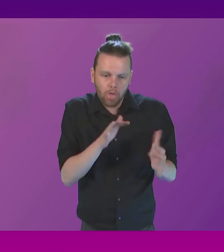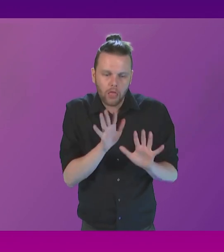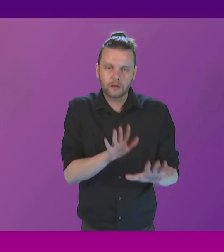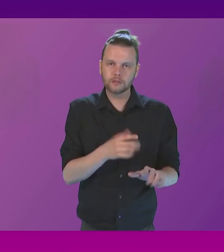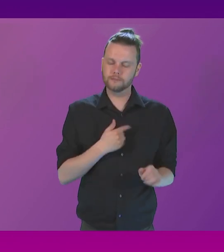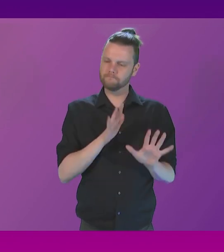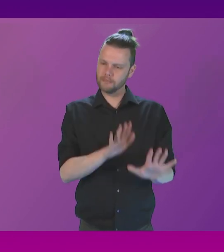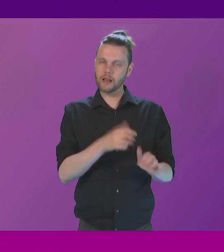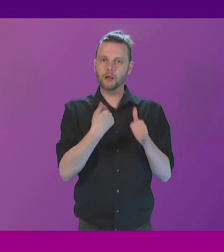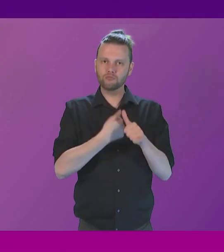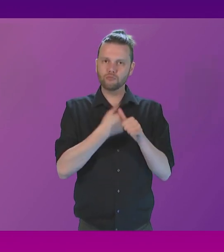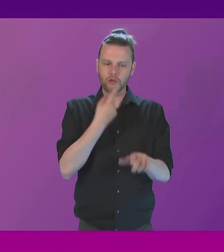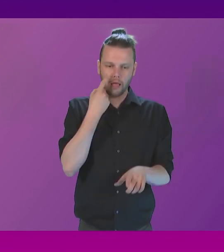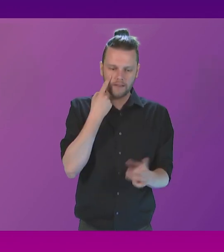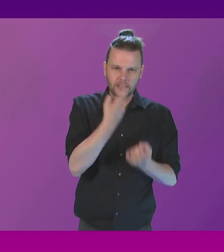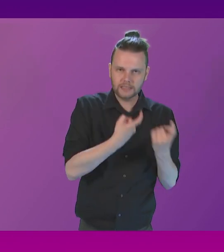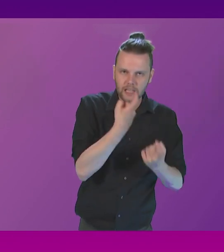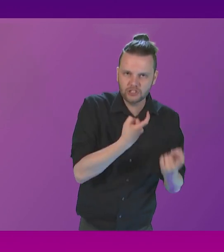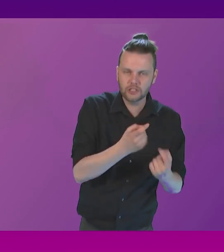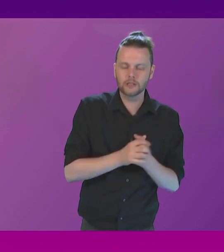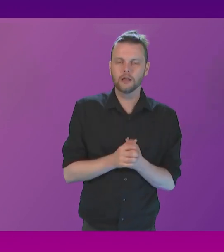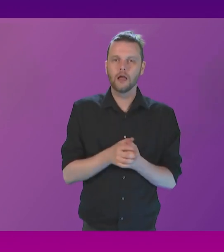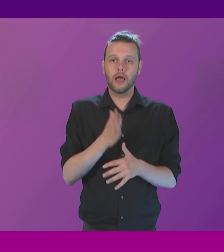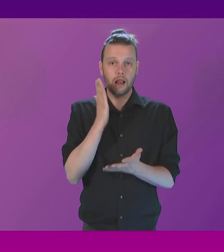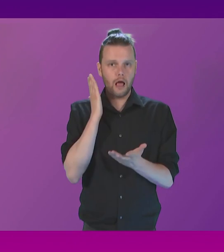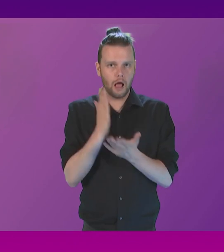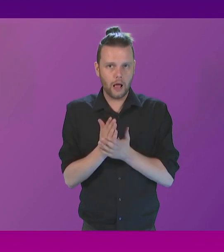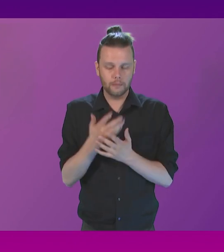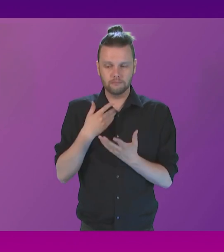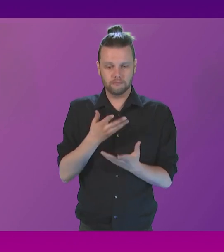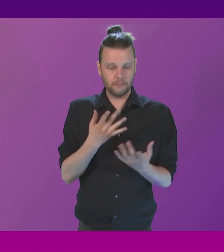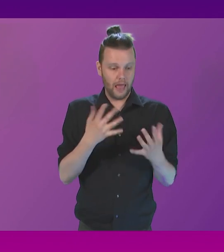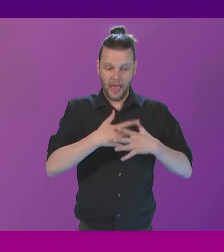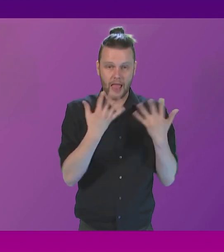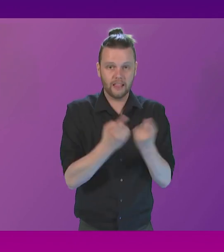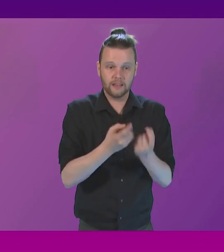be an appropriate investigation. Lessons should, of course, be learned—and not just by